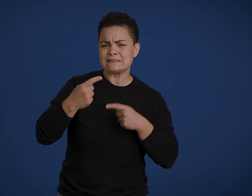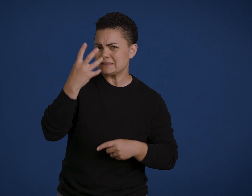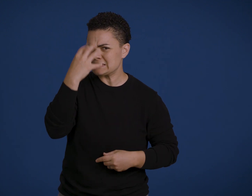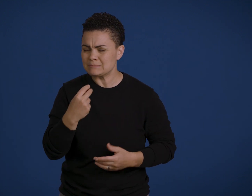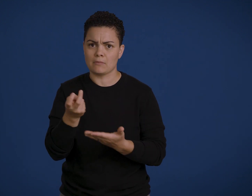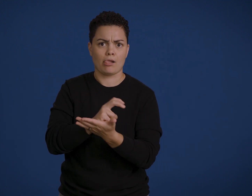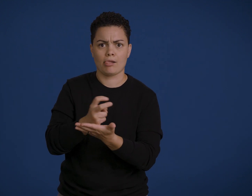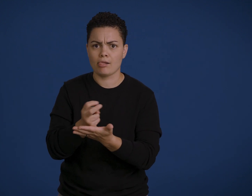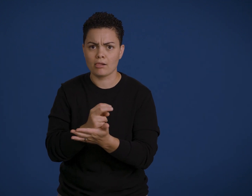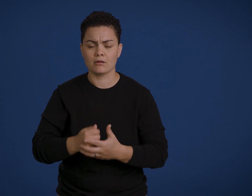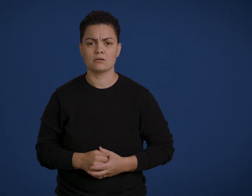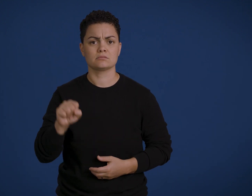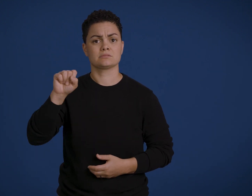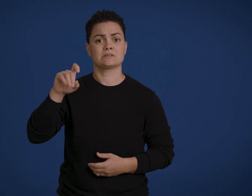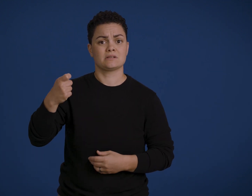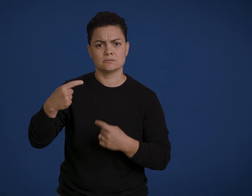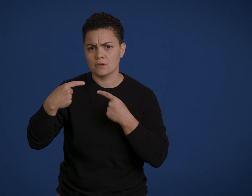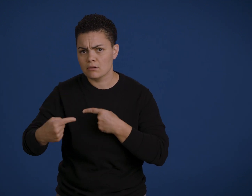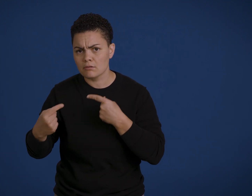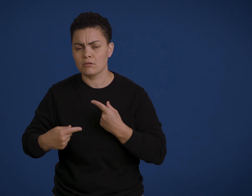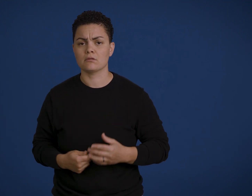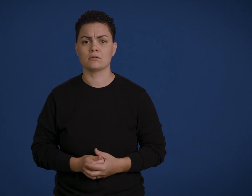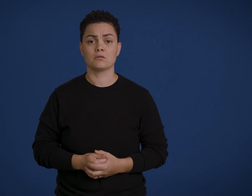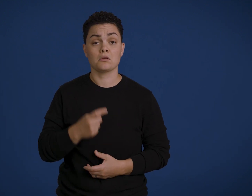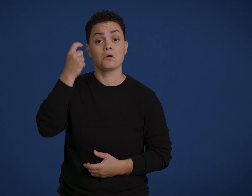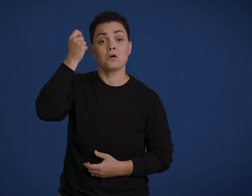insomnia, and sexual side effects.